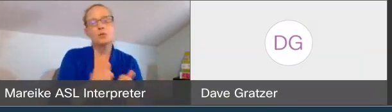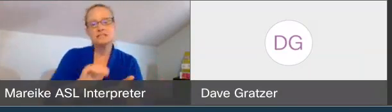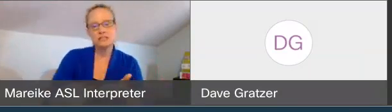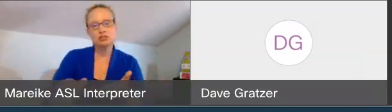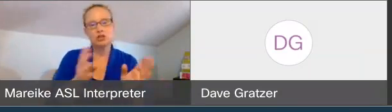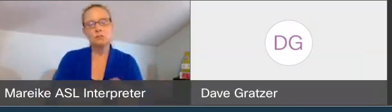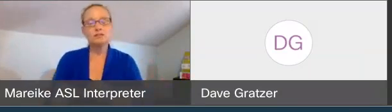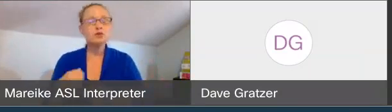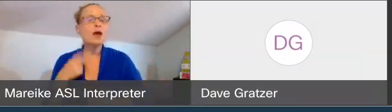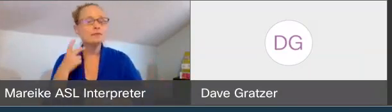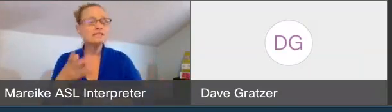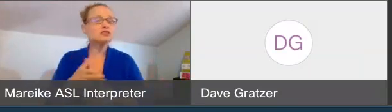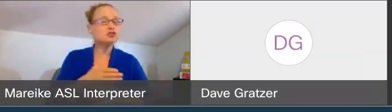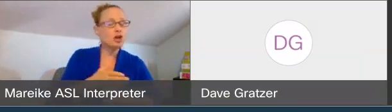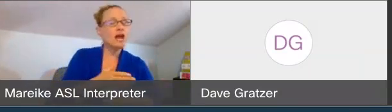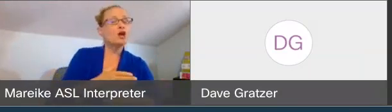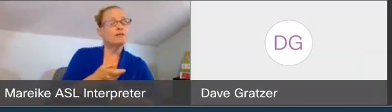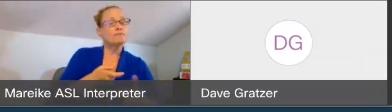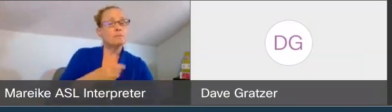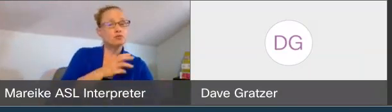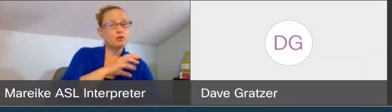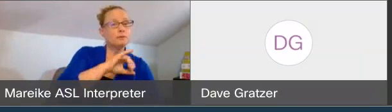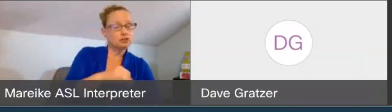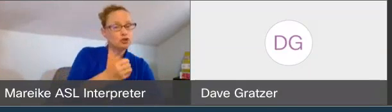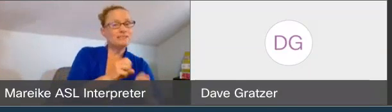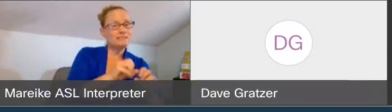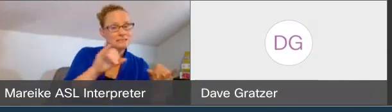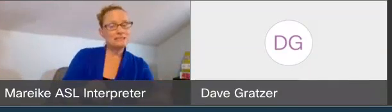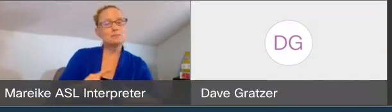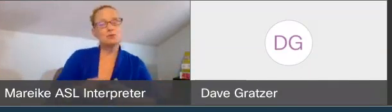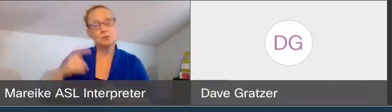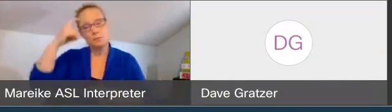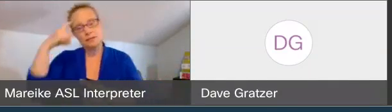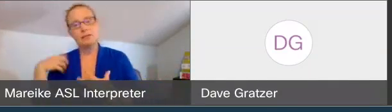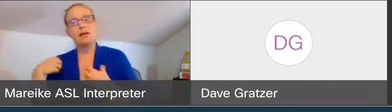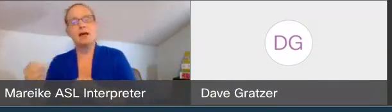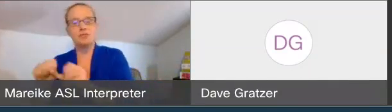criminal justice to, to mental health, but not reciprocal there. So